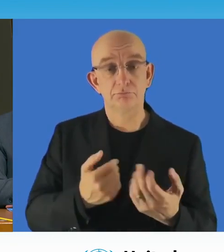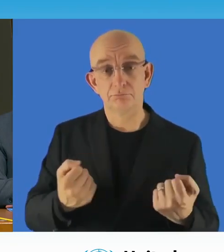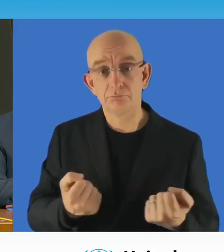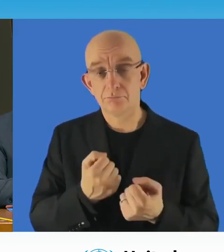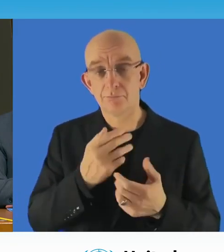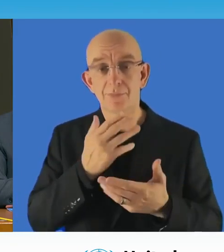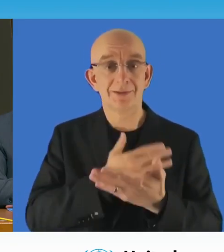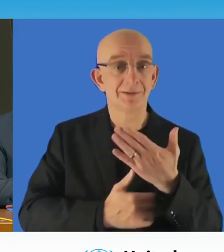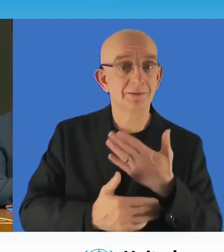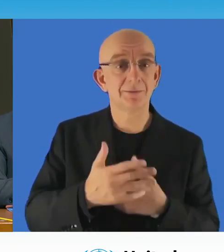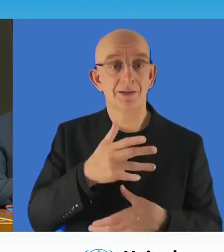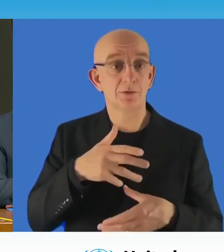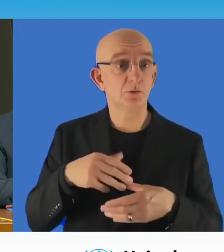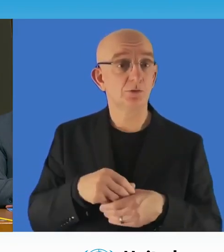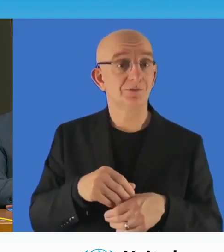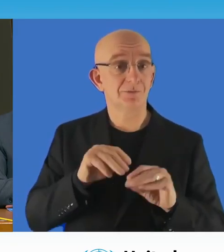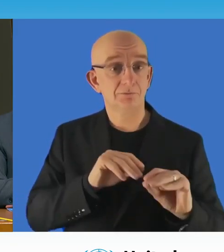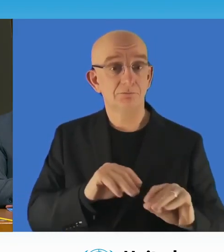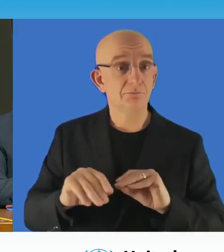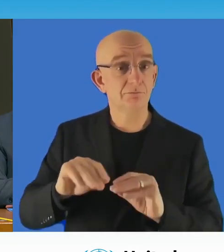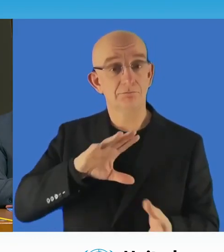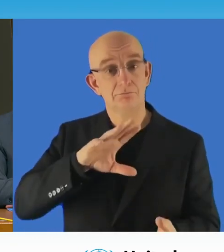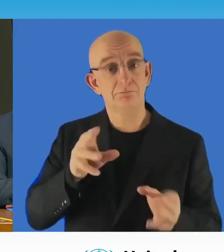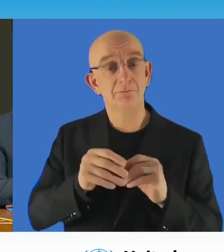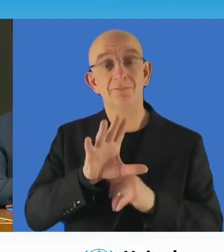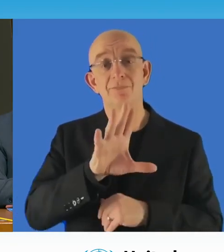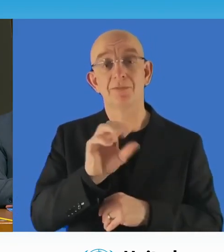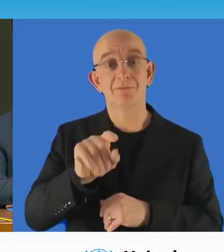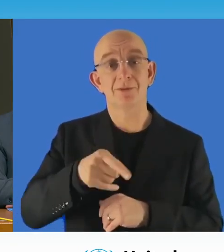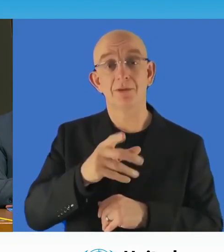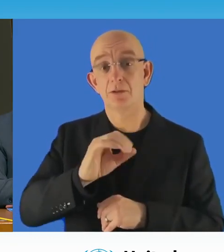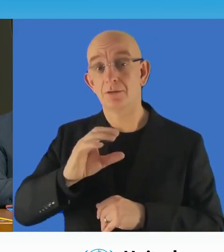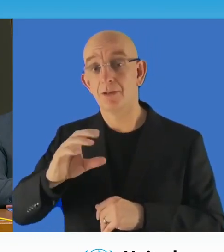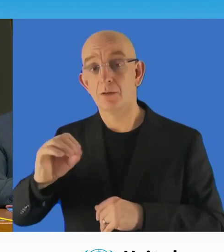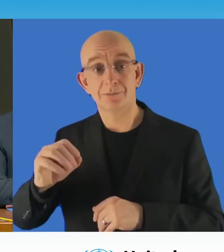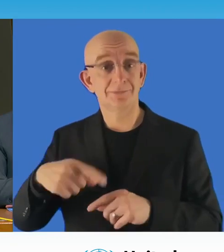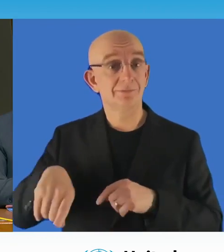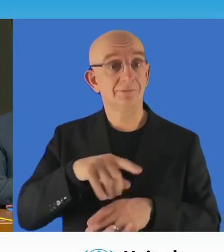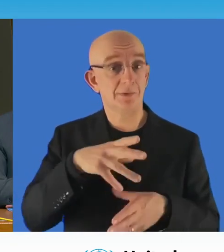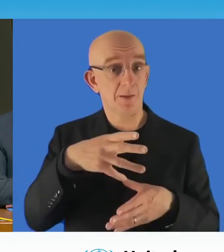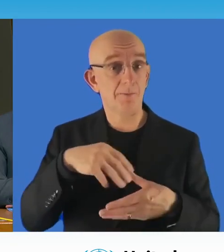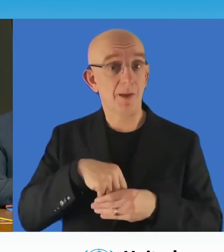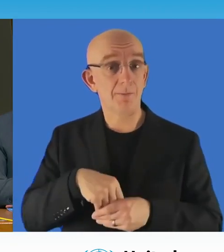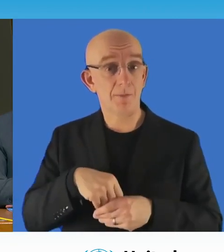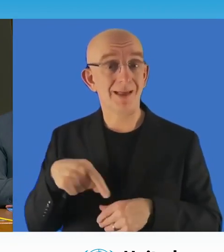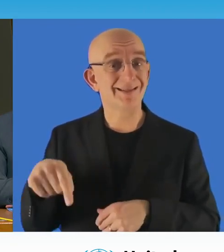the field of inclusive education I would like to close by saying that the World Bank stands